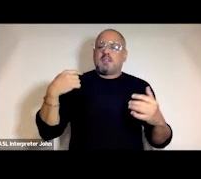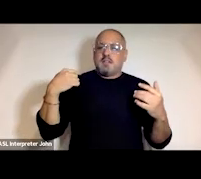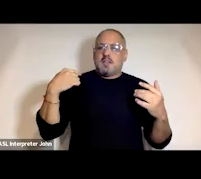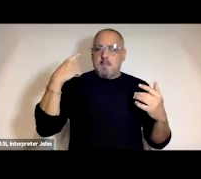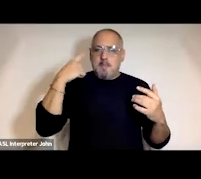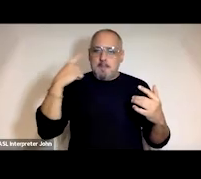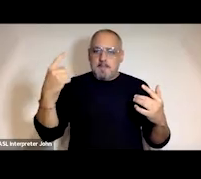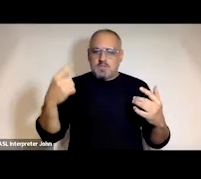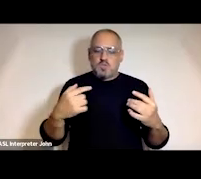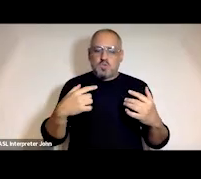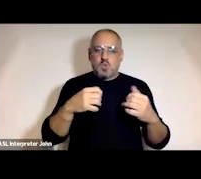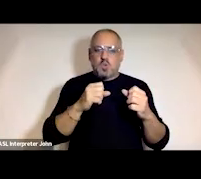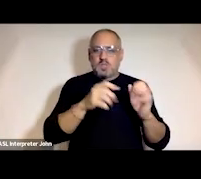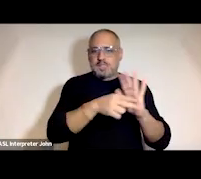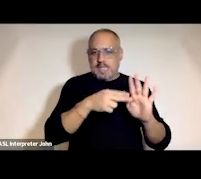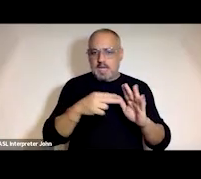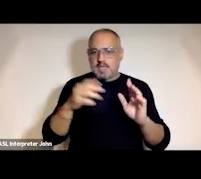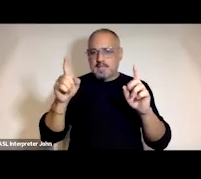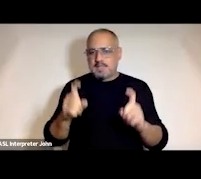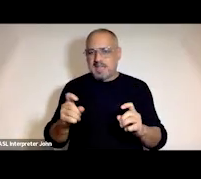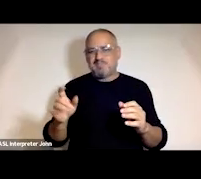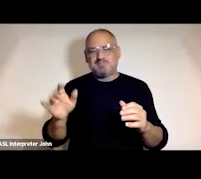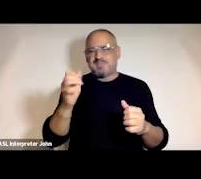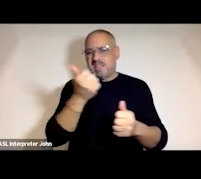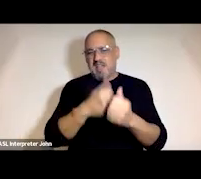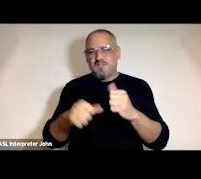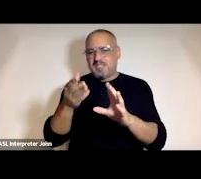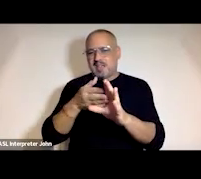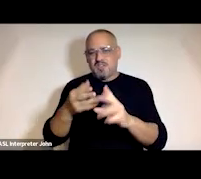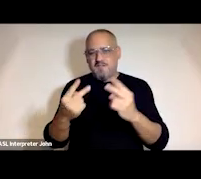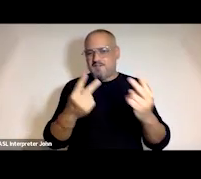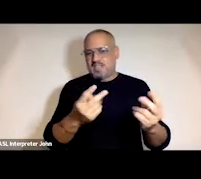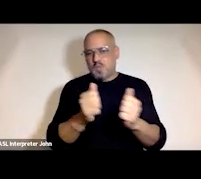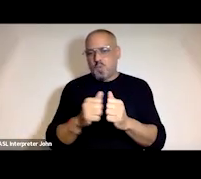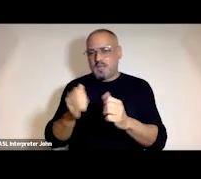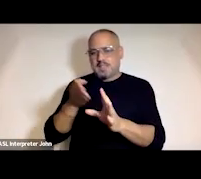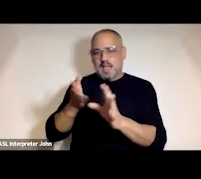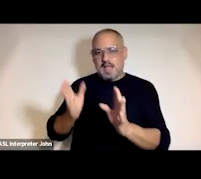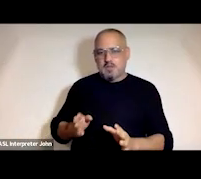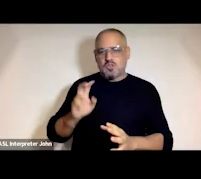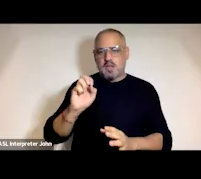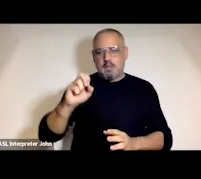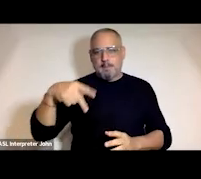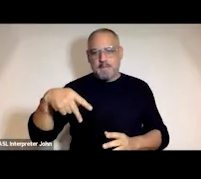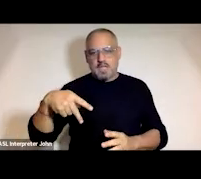are completed with every psychiatric visit with a psychiatrist or a nurse practitioner. So you just wanna find that